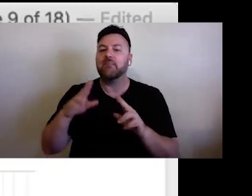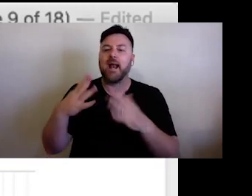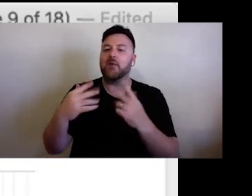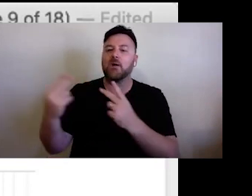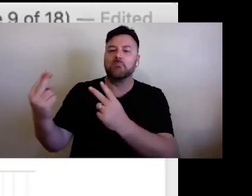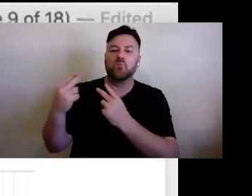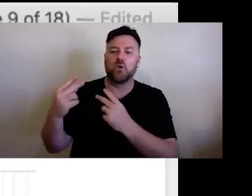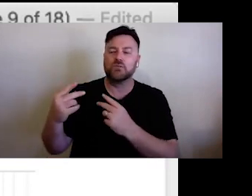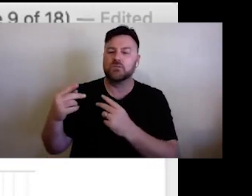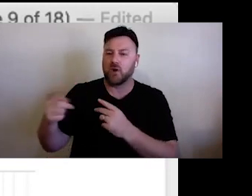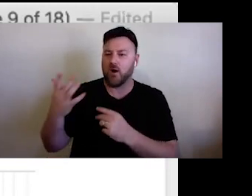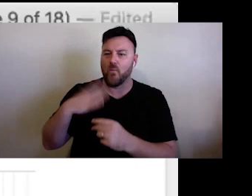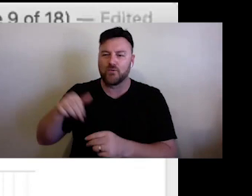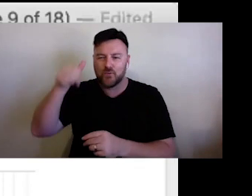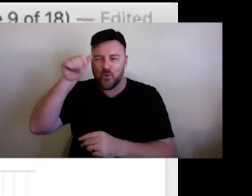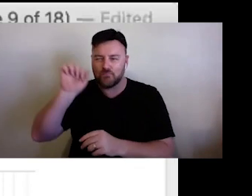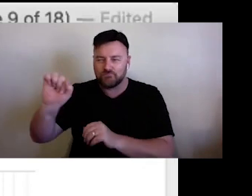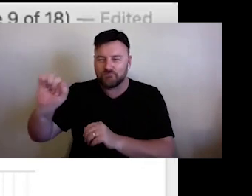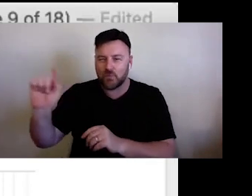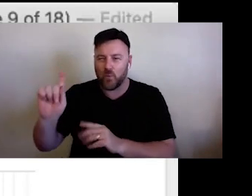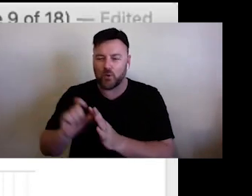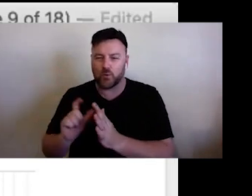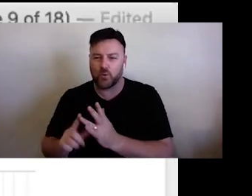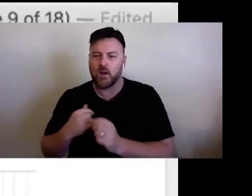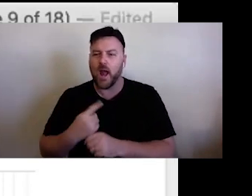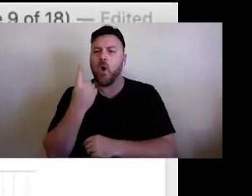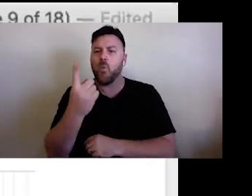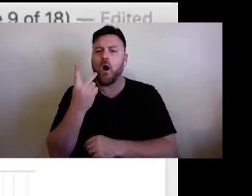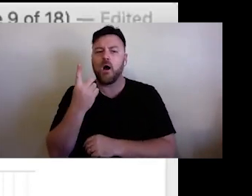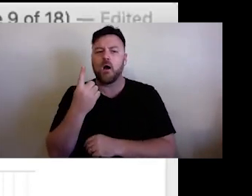that one video had notched up 110,000 views in four days which is